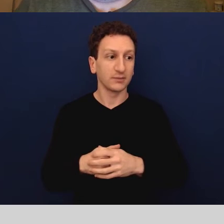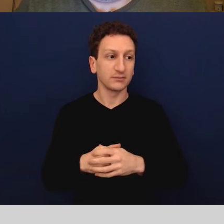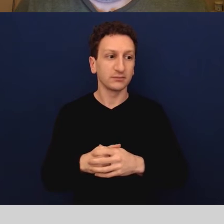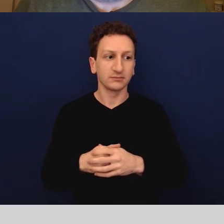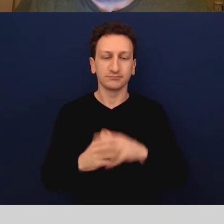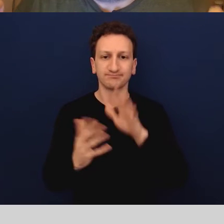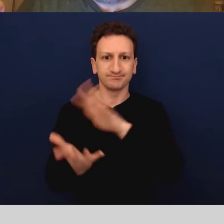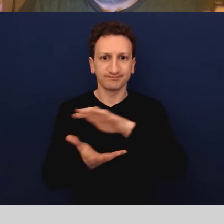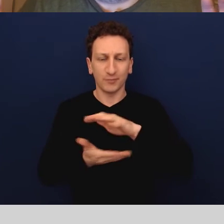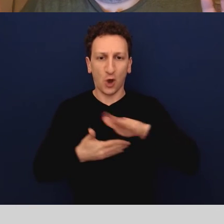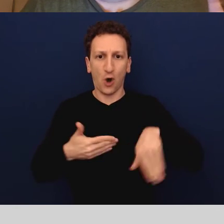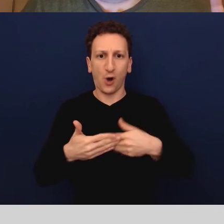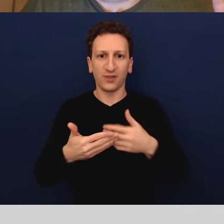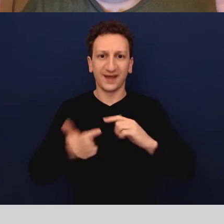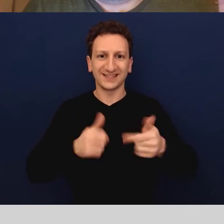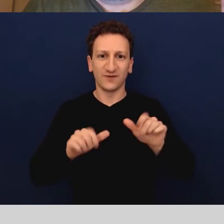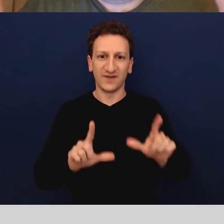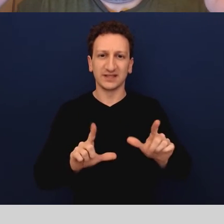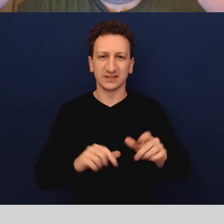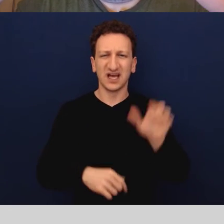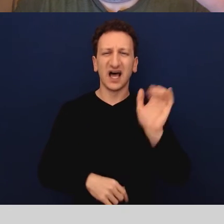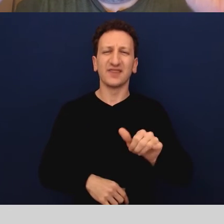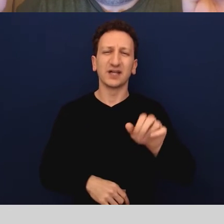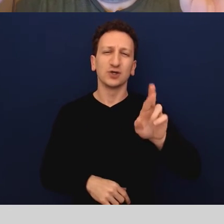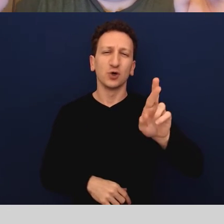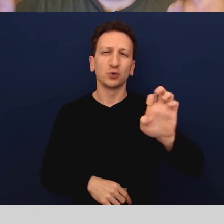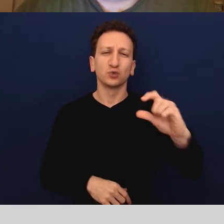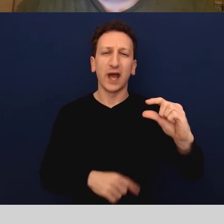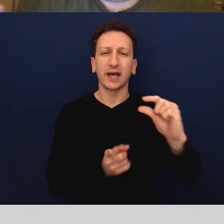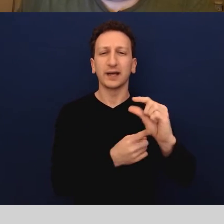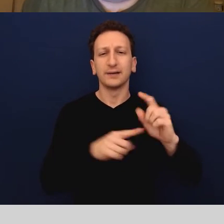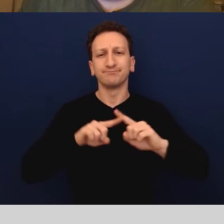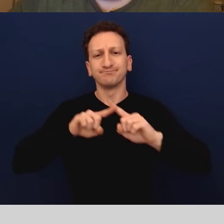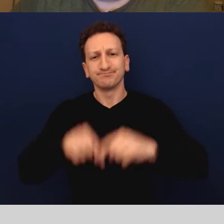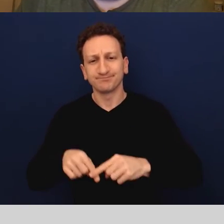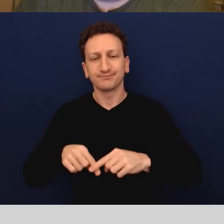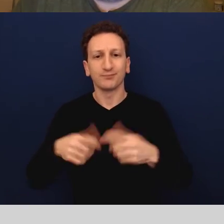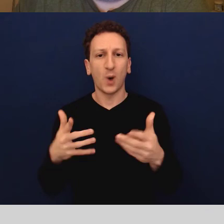This is how reg thinks of the world in terms of indexes. It tells, okay, here, what kind